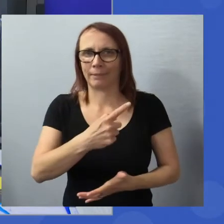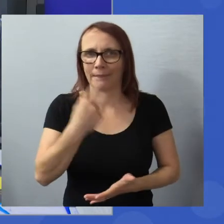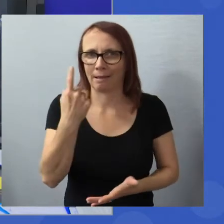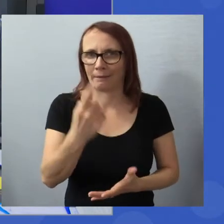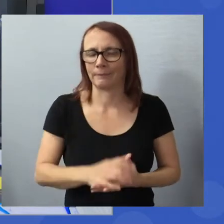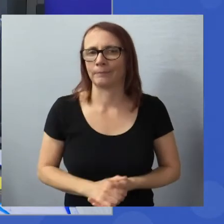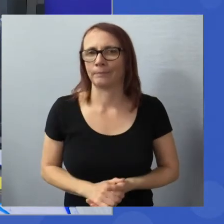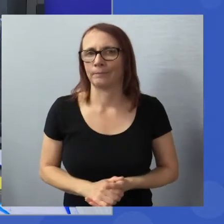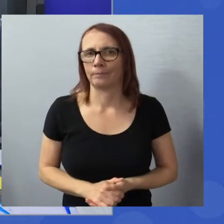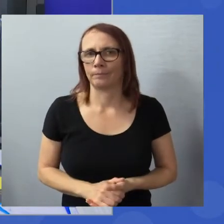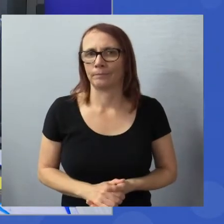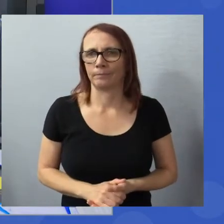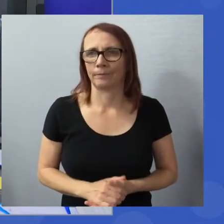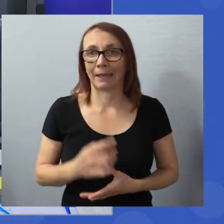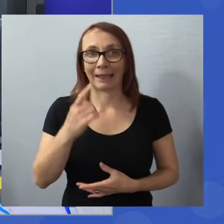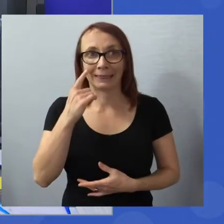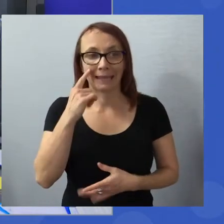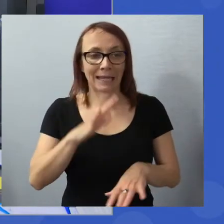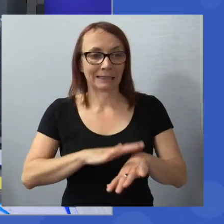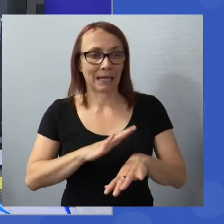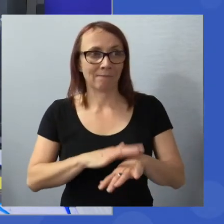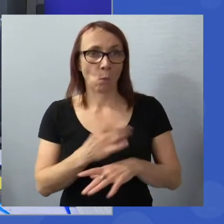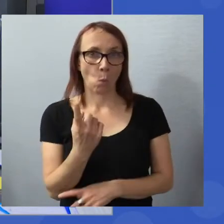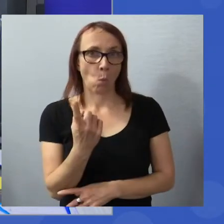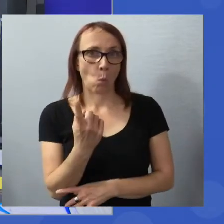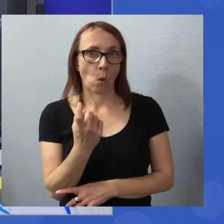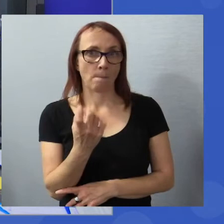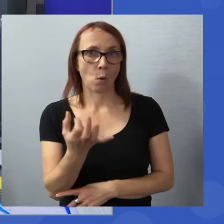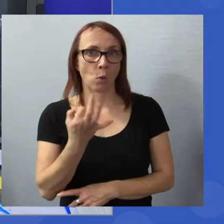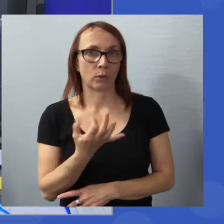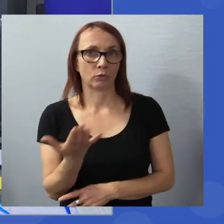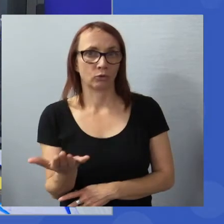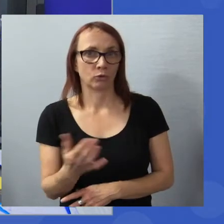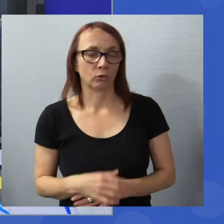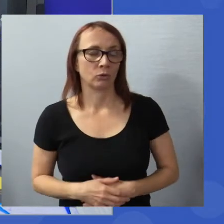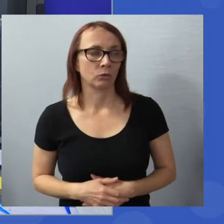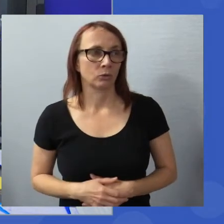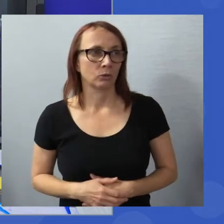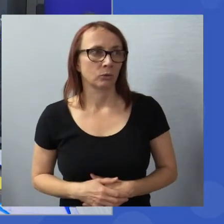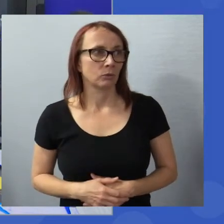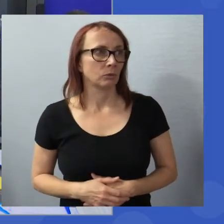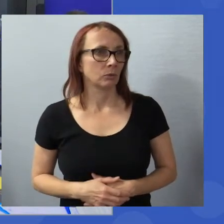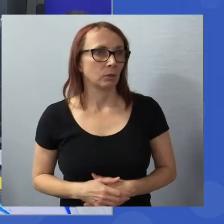we have I think we've got time for one more question only we've got oh we've